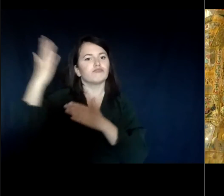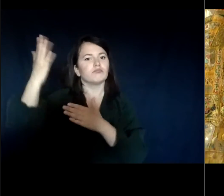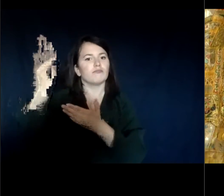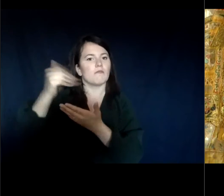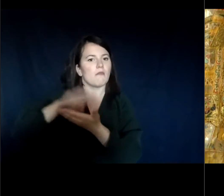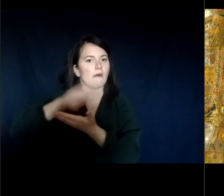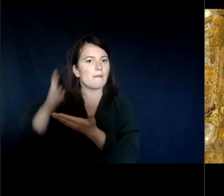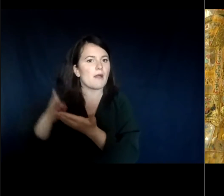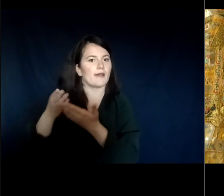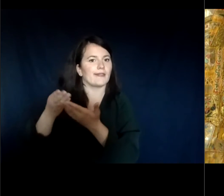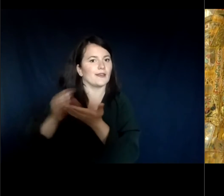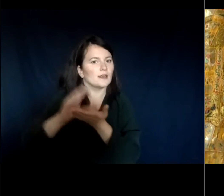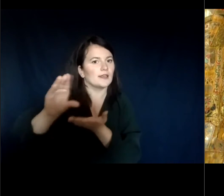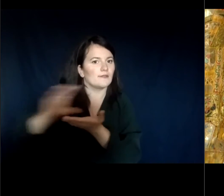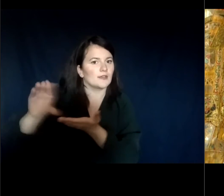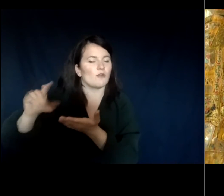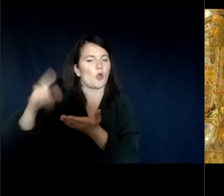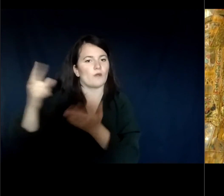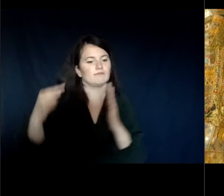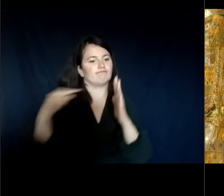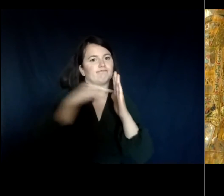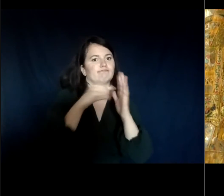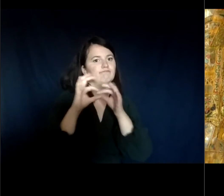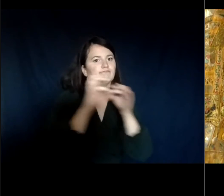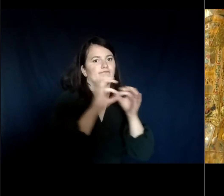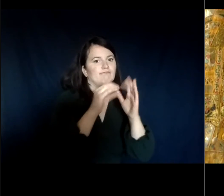going to the countries. We'll have two countries.